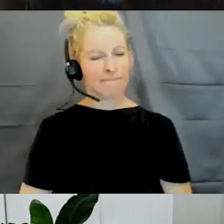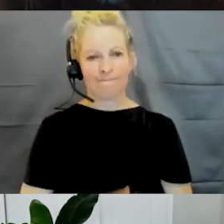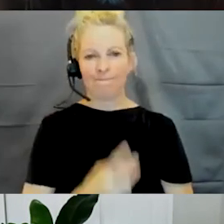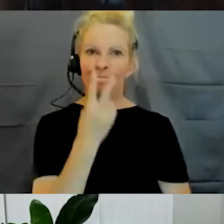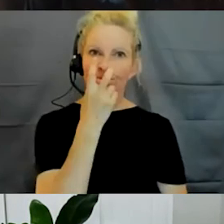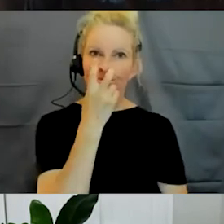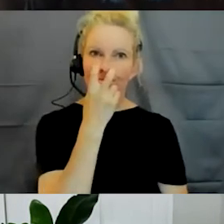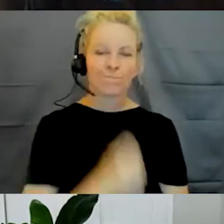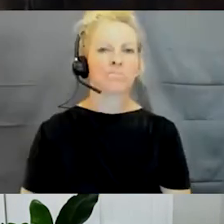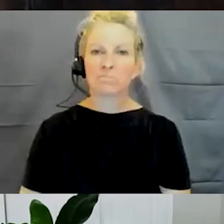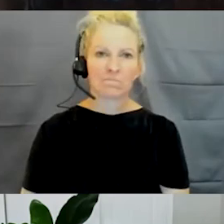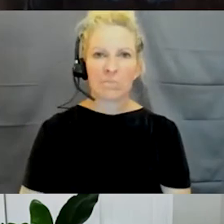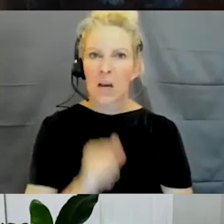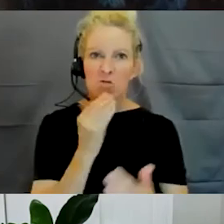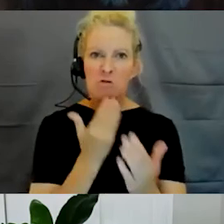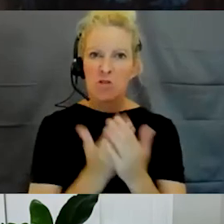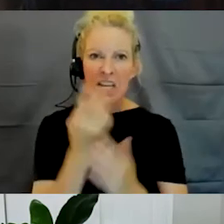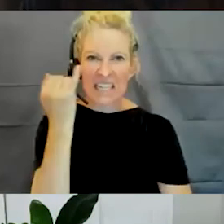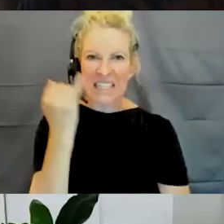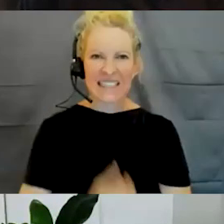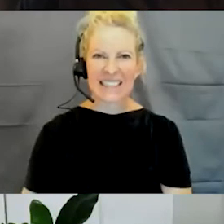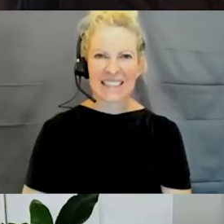idea. Let's put it that way. >> Mark: I remember seeing one video